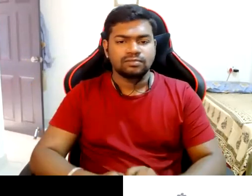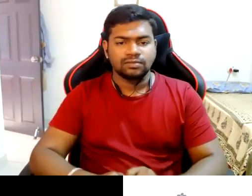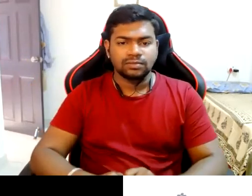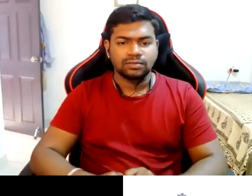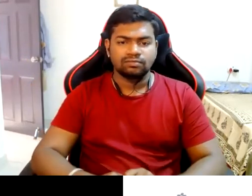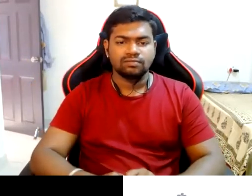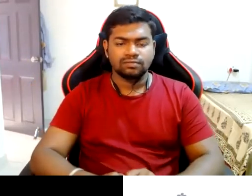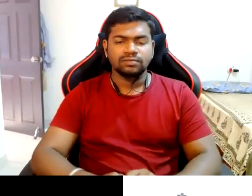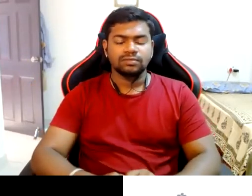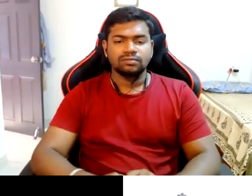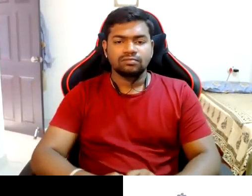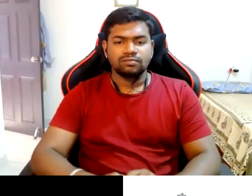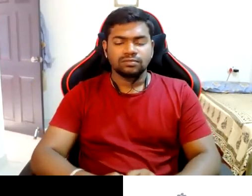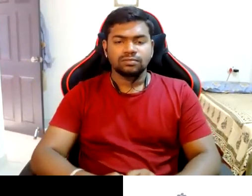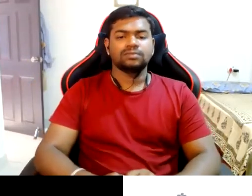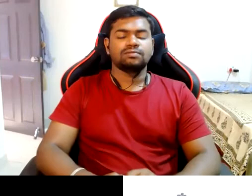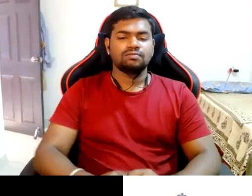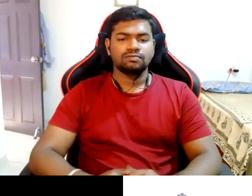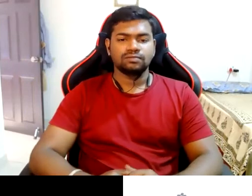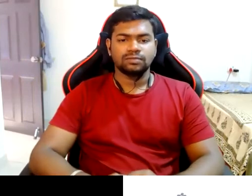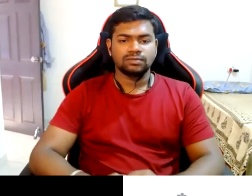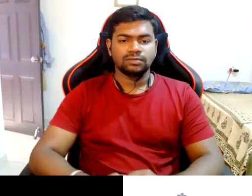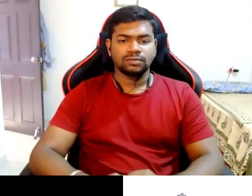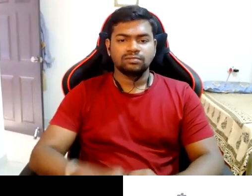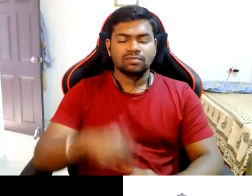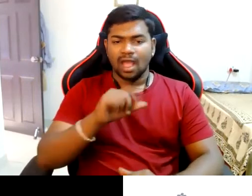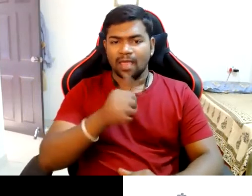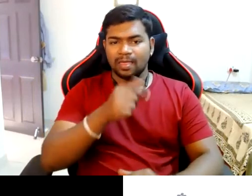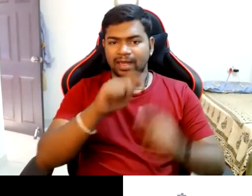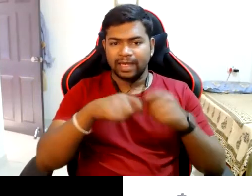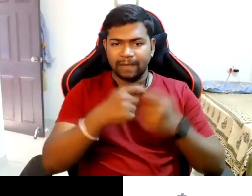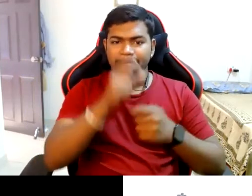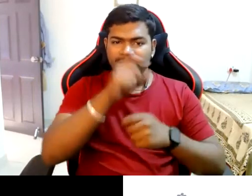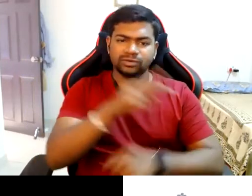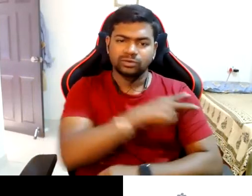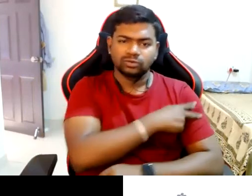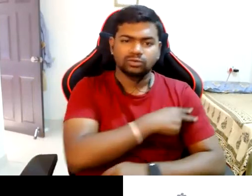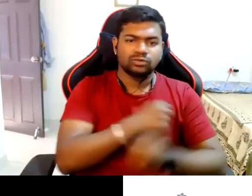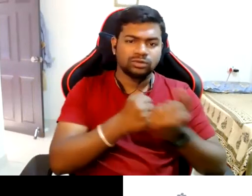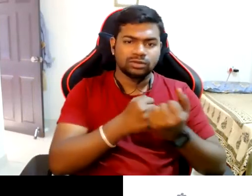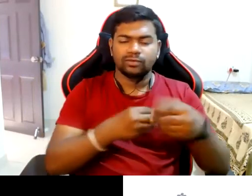every person from team was volunteer and to transcibe for me what went in meeting.